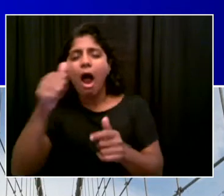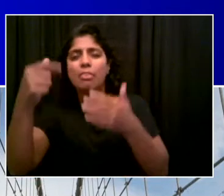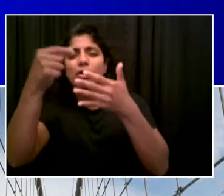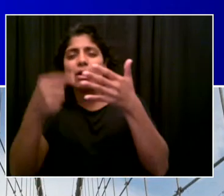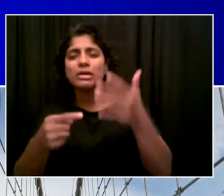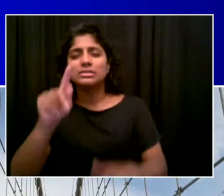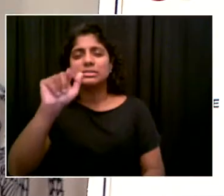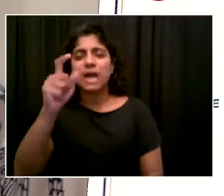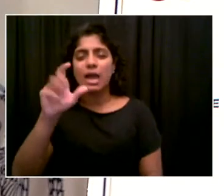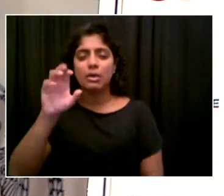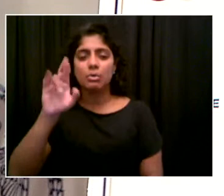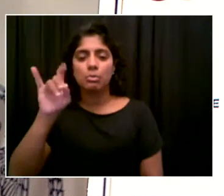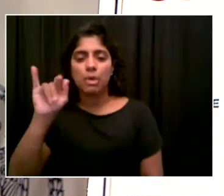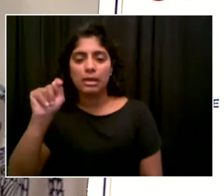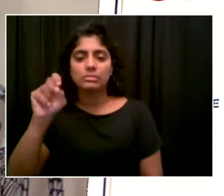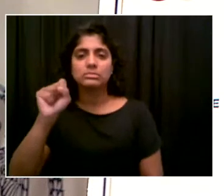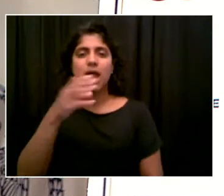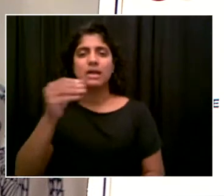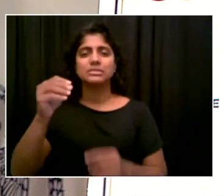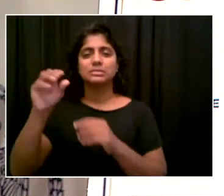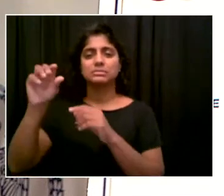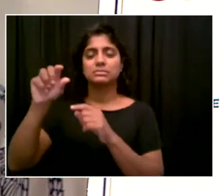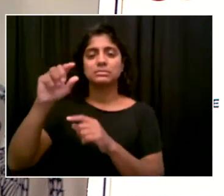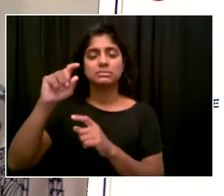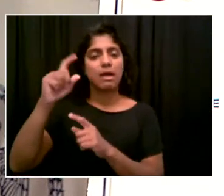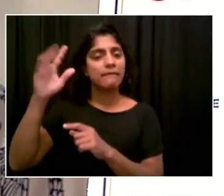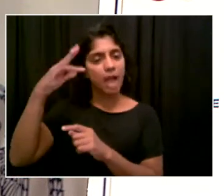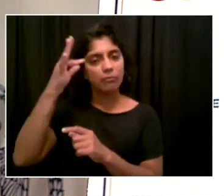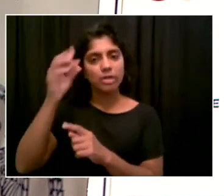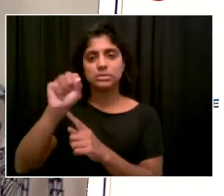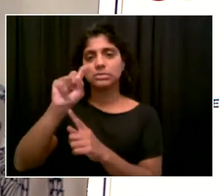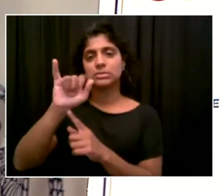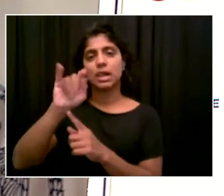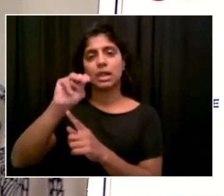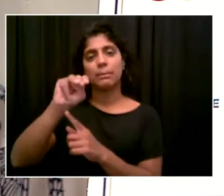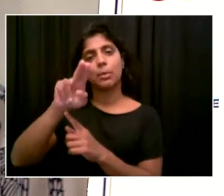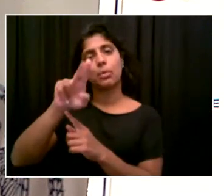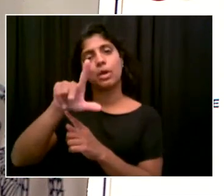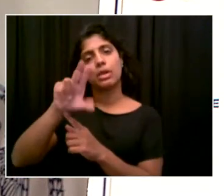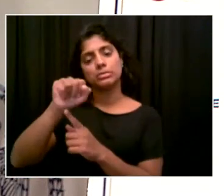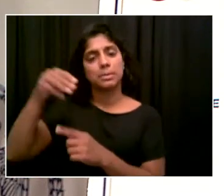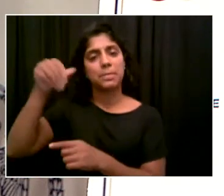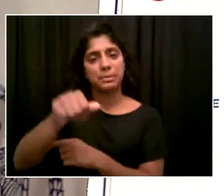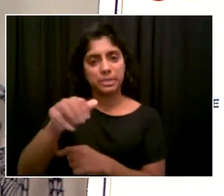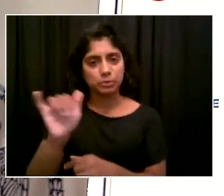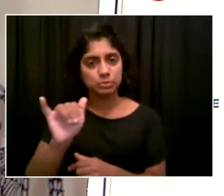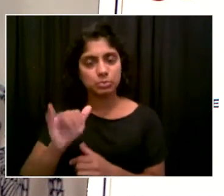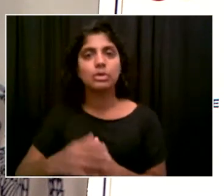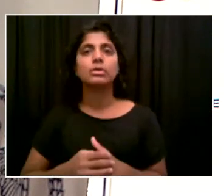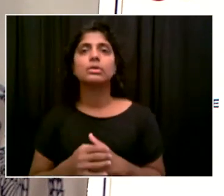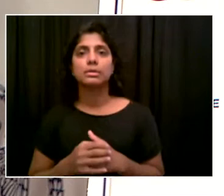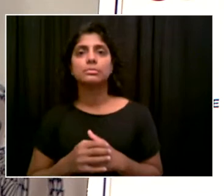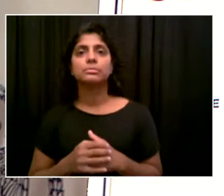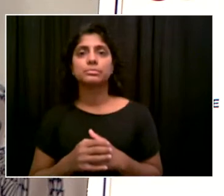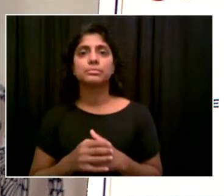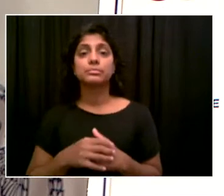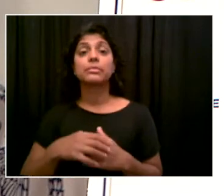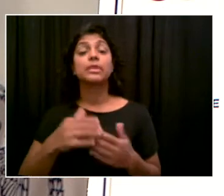CREDIT THT ATHEY DESERVE. EVERYONE IS